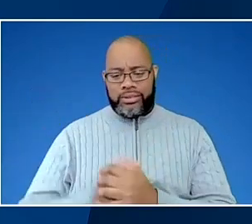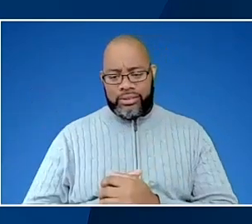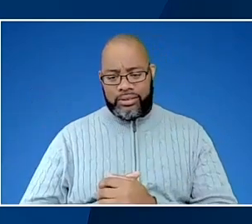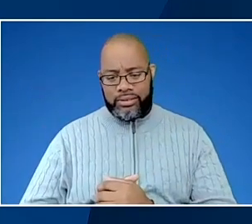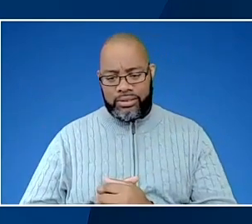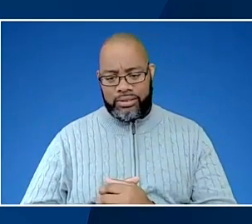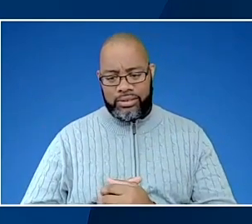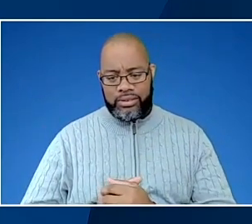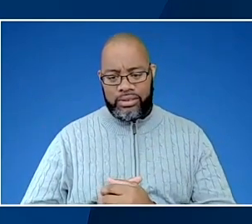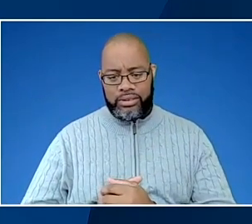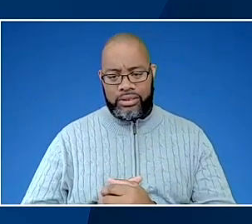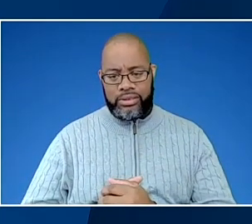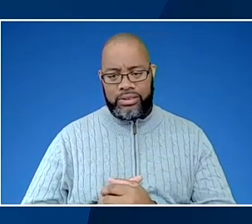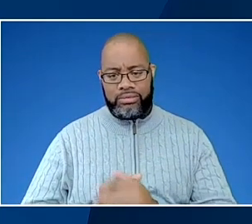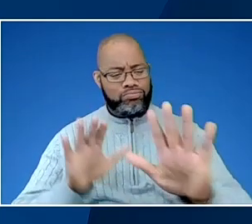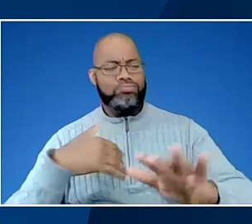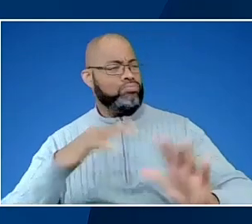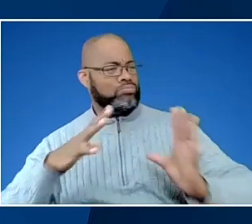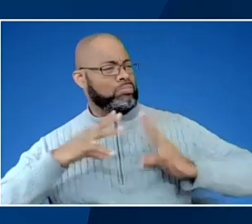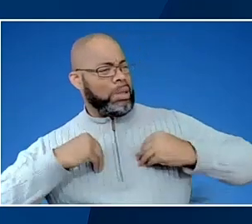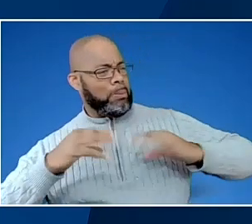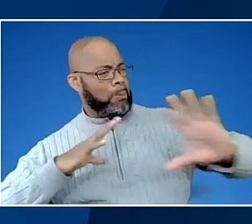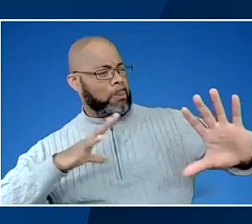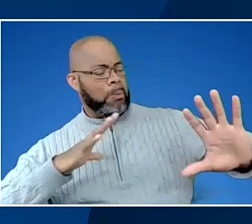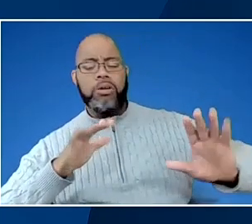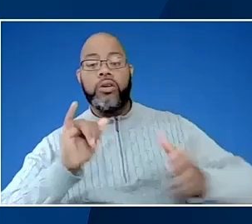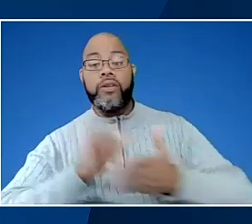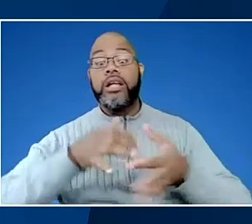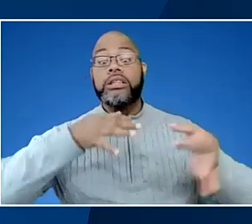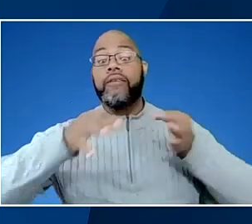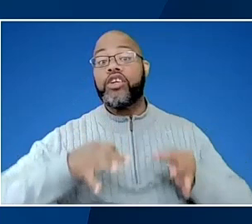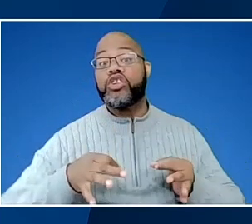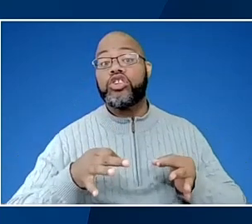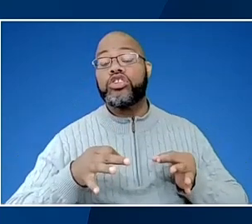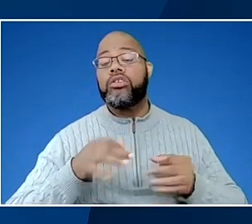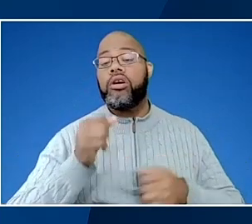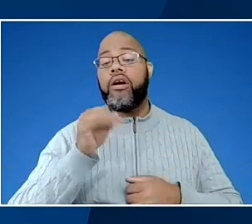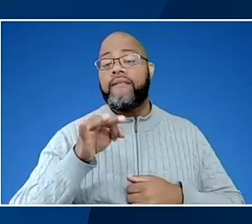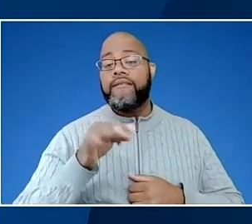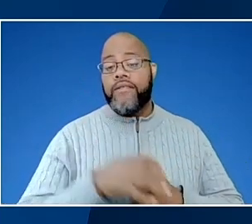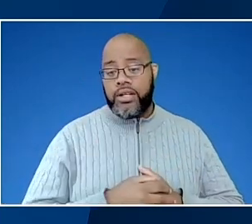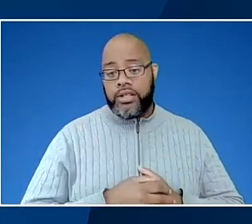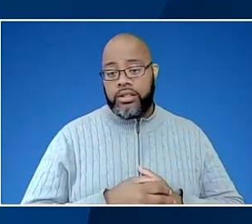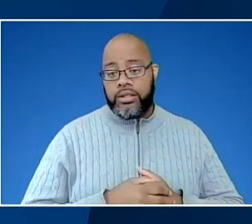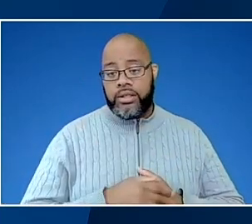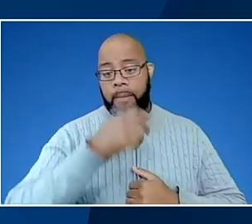No. Yeah. I'm good. So the definition of how one documents the